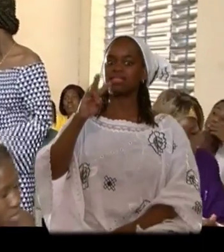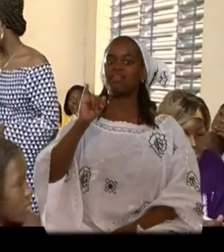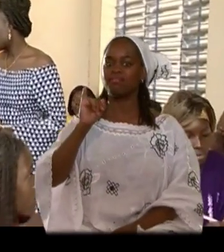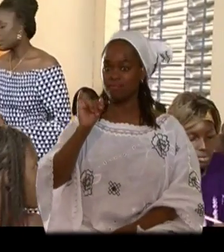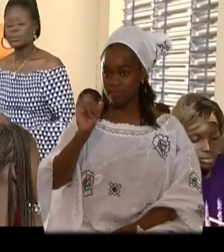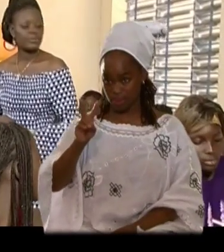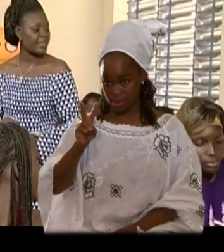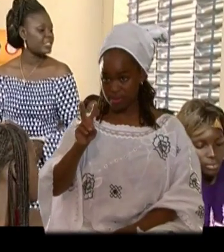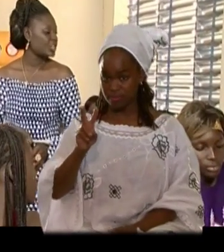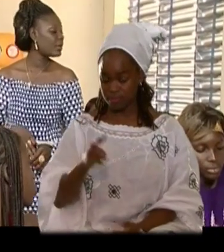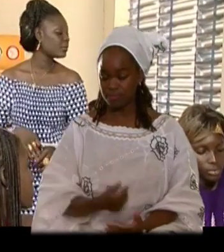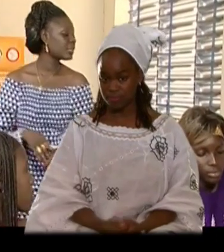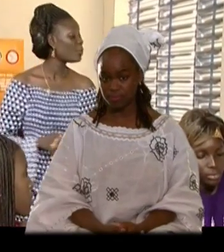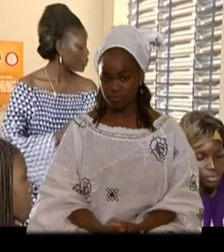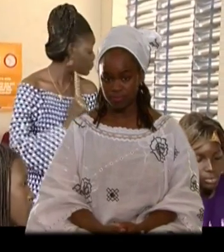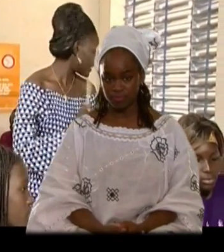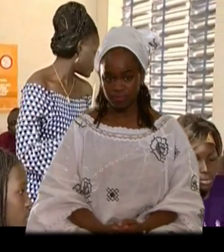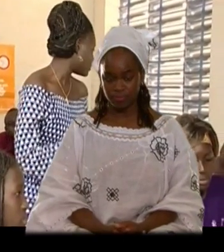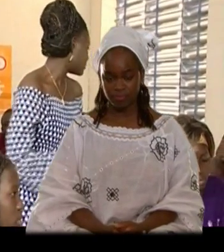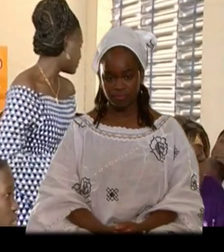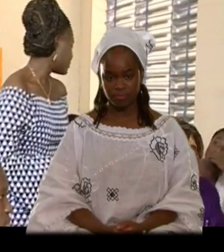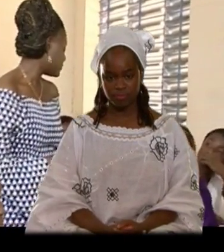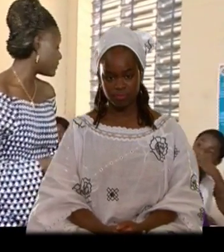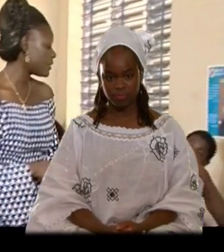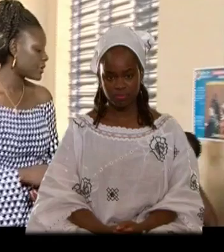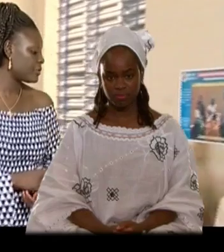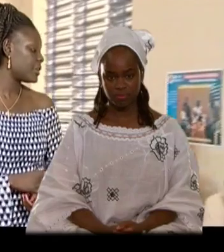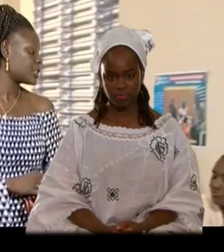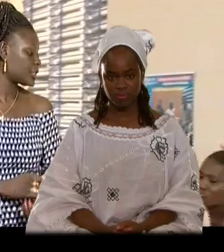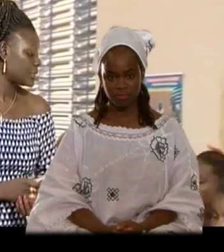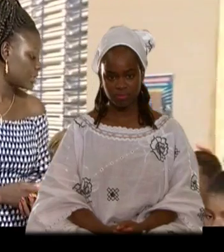knows a minimum of at least one person living with HIV.